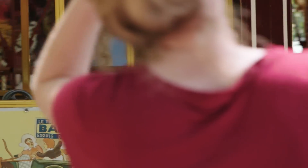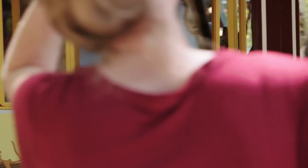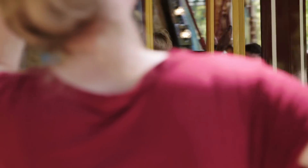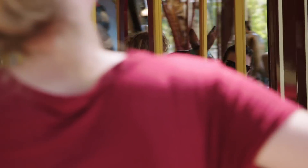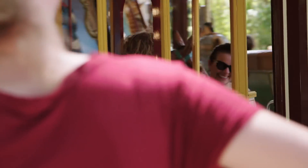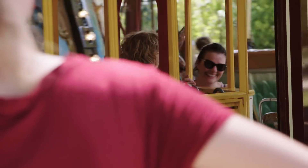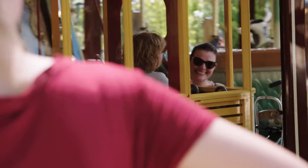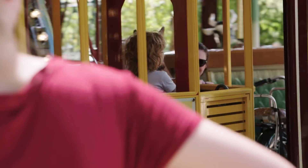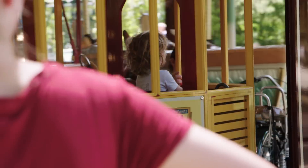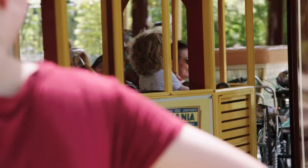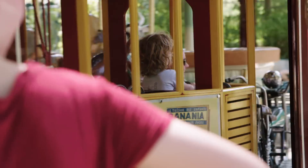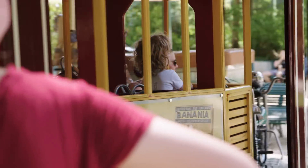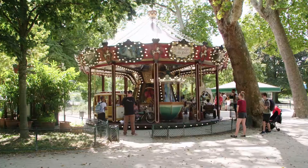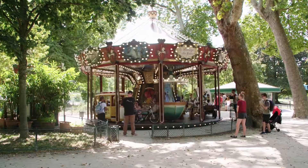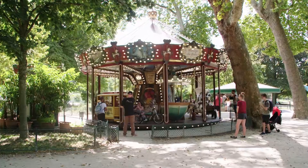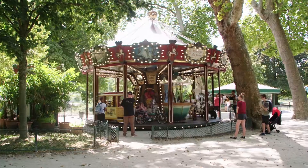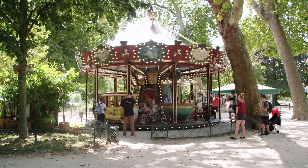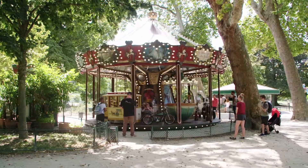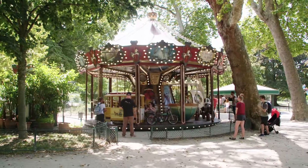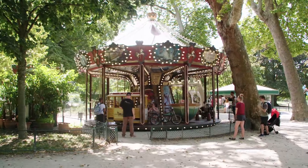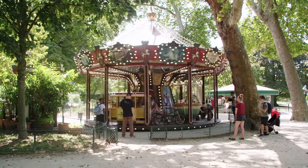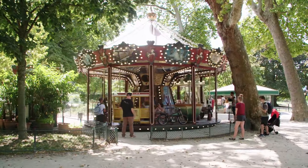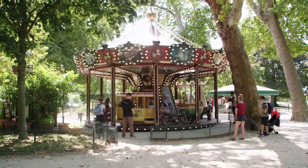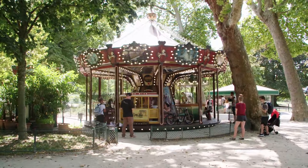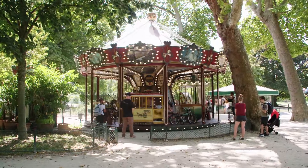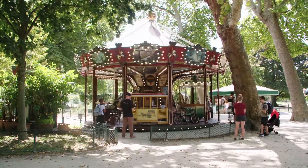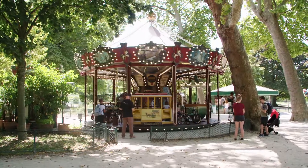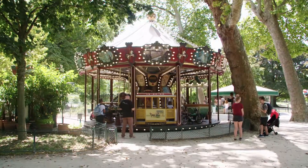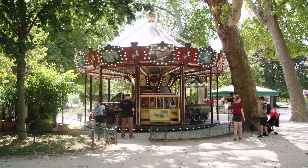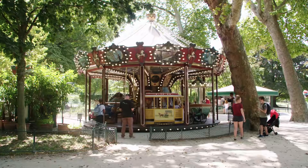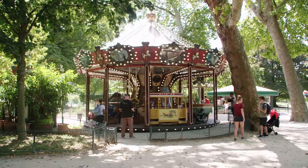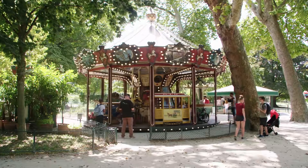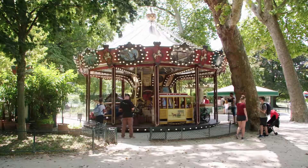But seeing him here in this environment, I feel like we've made exactly the decision that's right